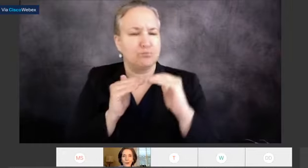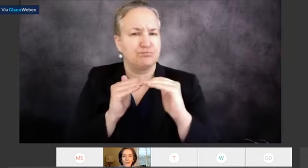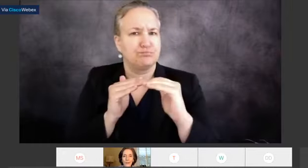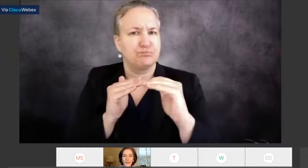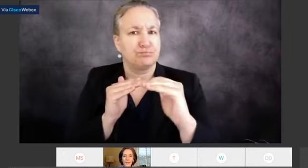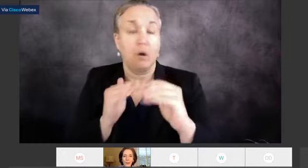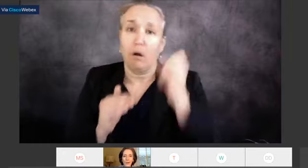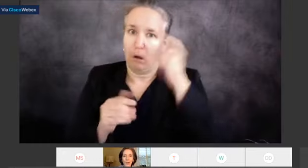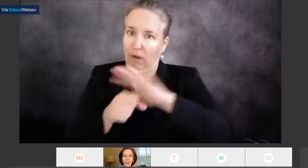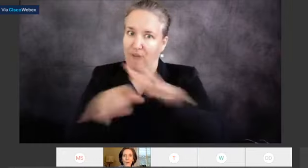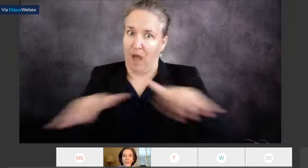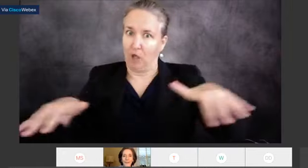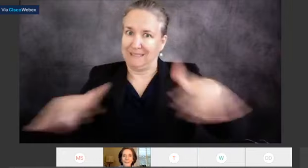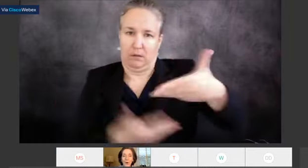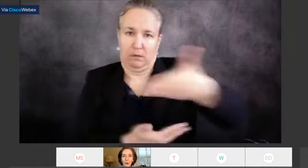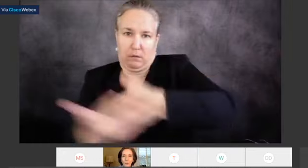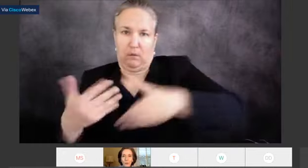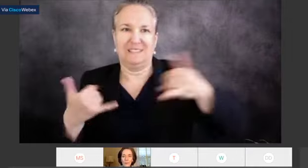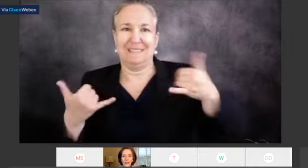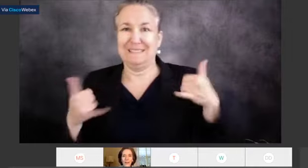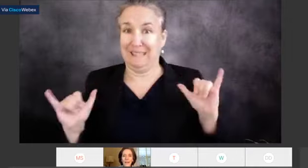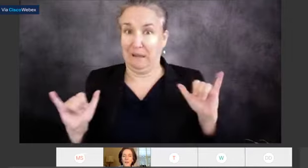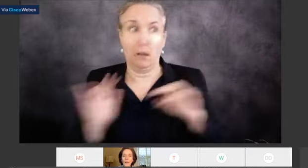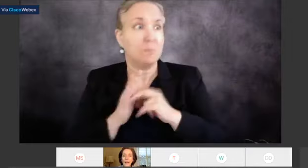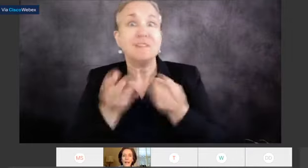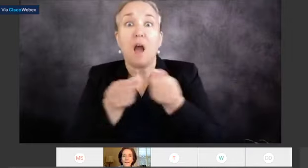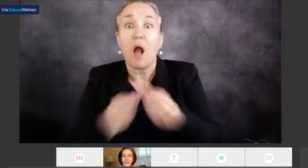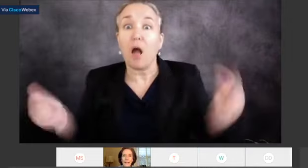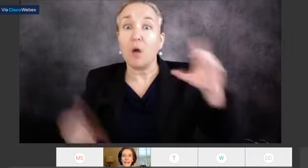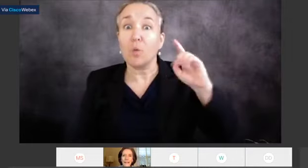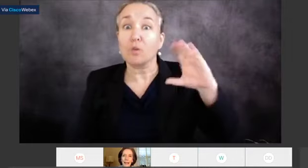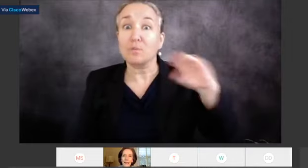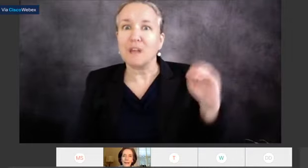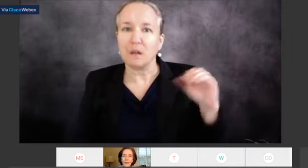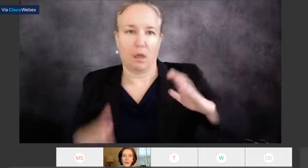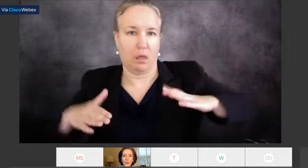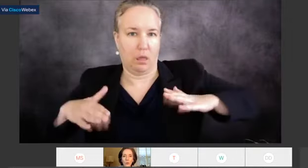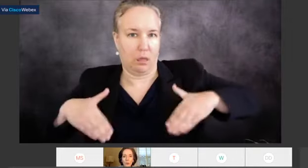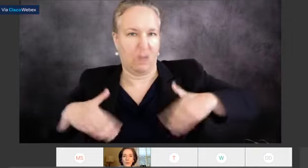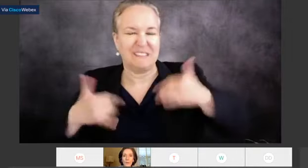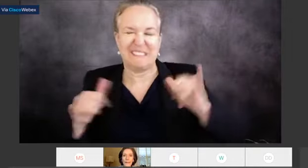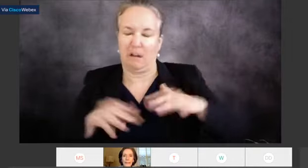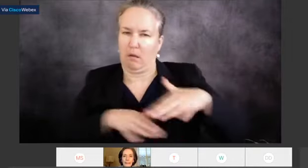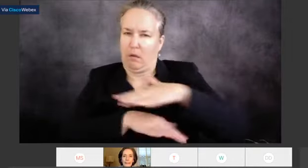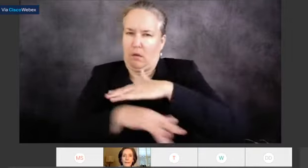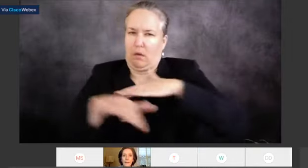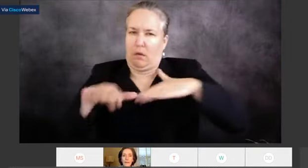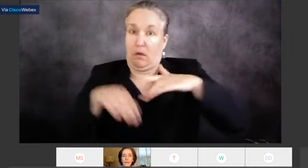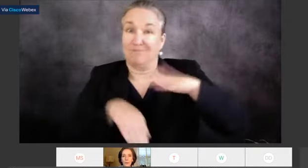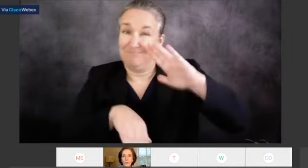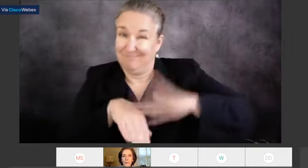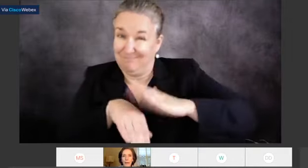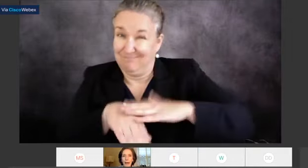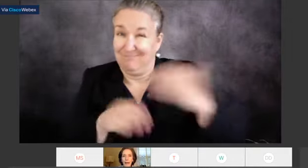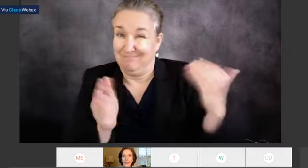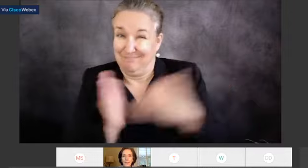so this is by no means over just want to emphasize again as our schools begin to bring students back